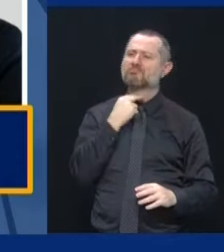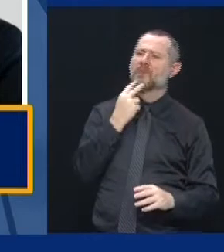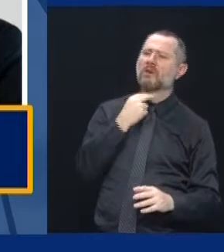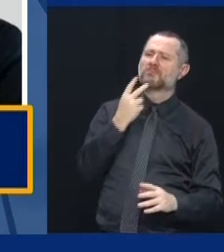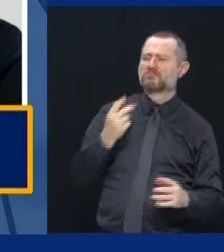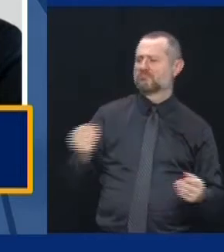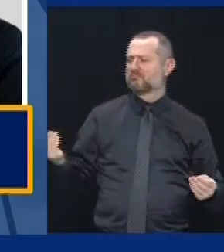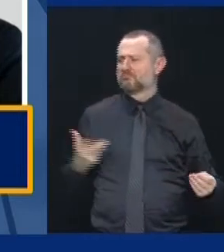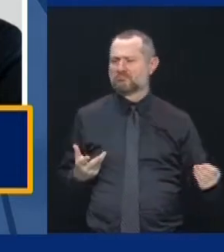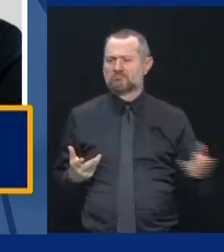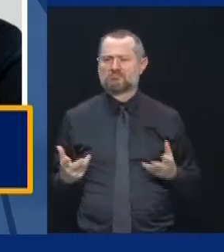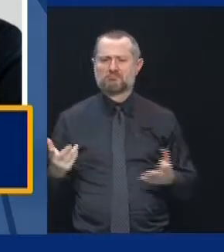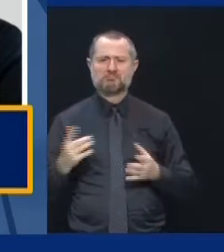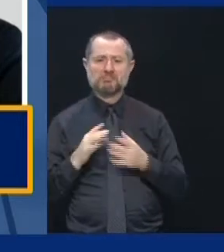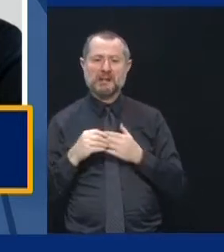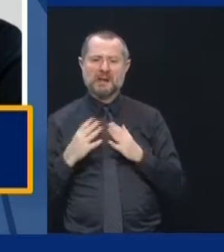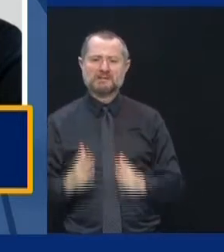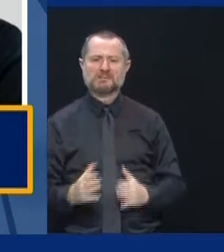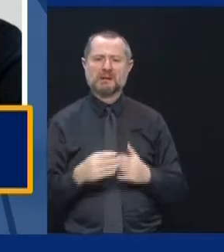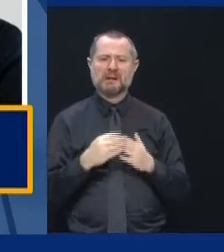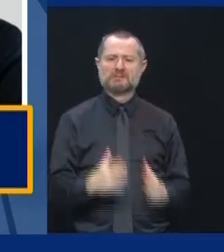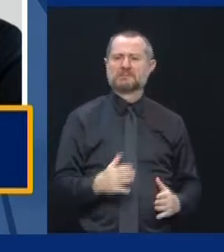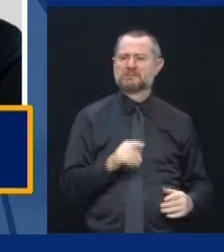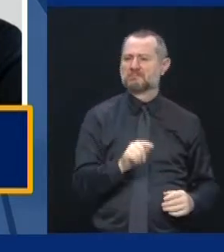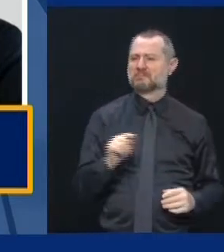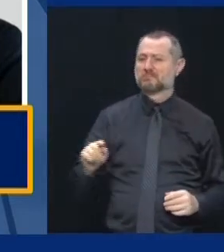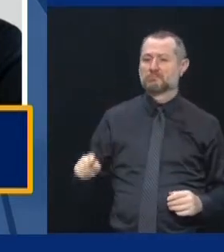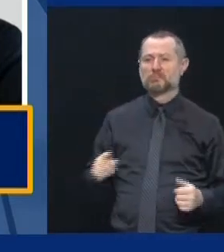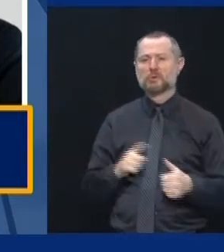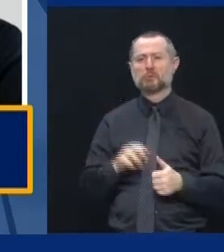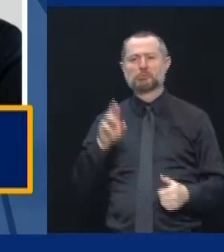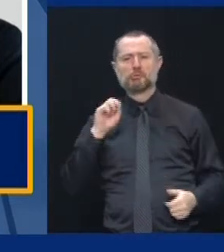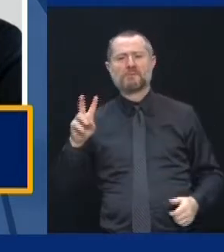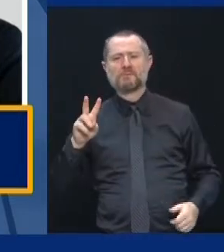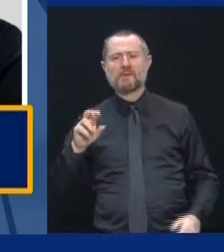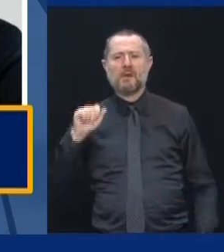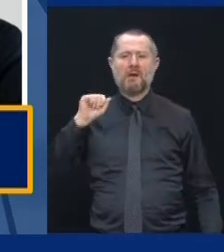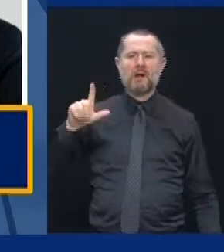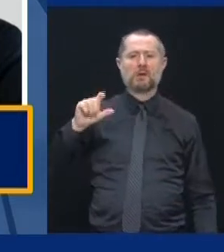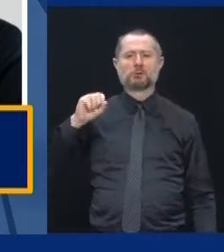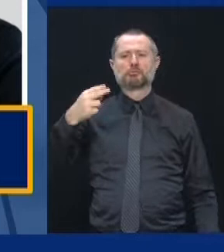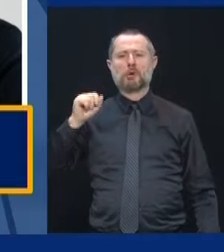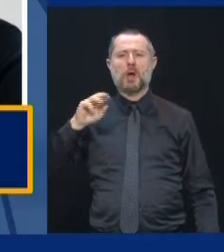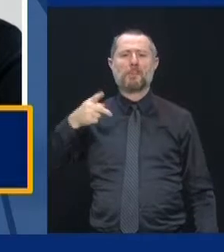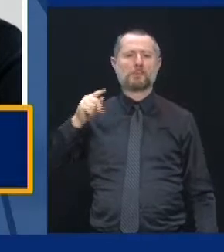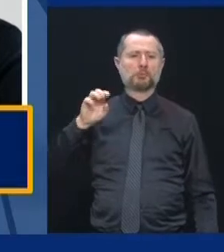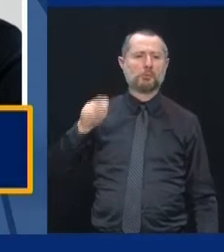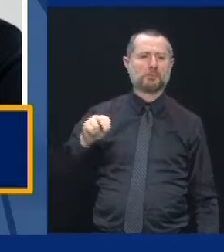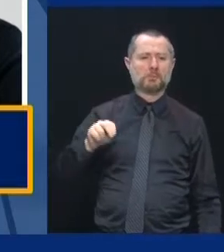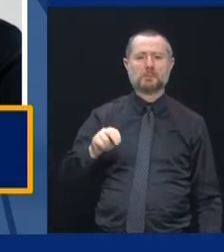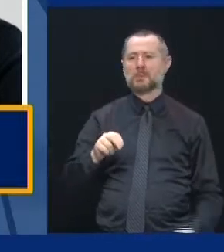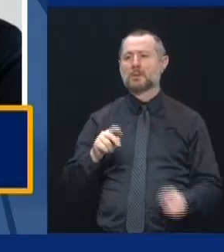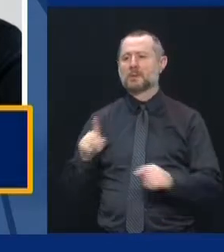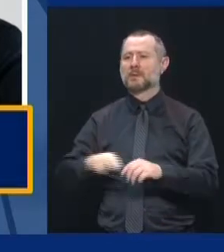CONSIDERATION AT INCEPTION. NOW, WE WERE ALSO FORTUNATE TO HAVE GREAT VOICES AND GREAT